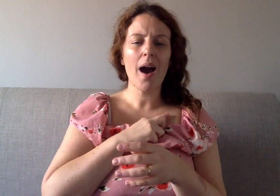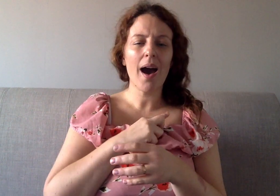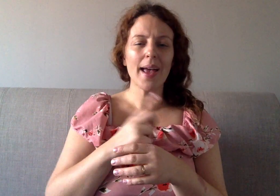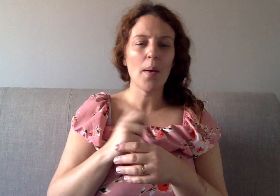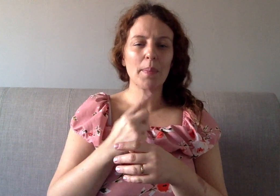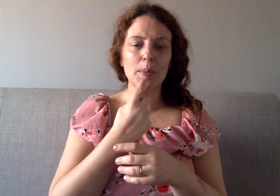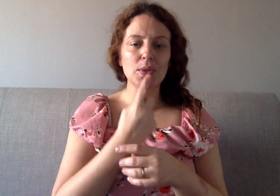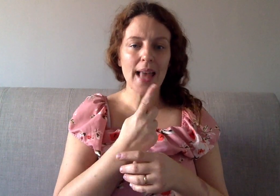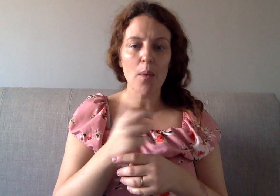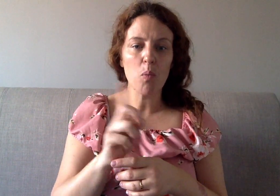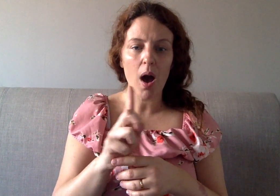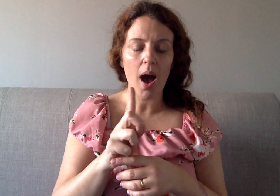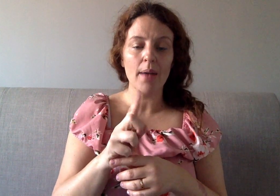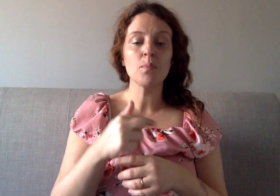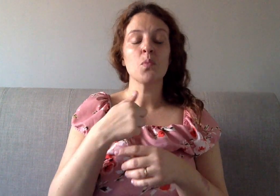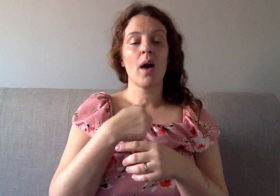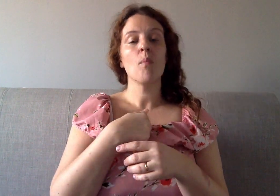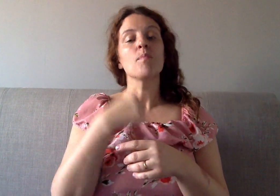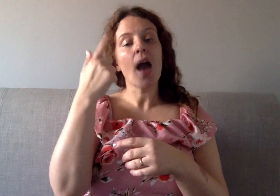Why would they think that?